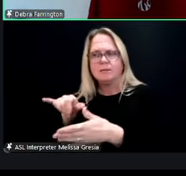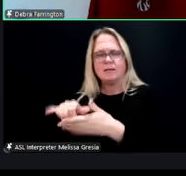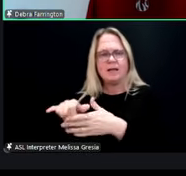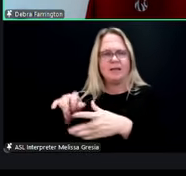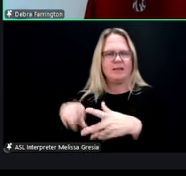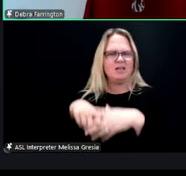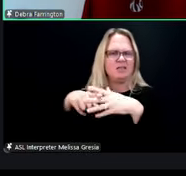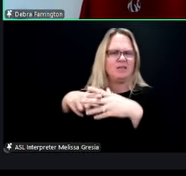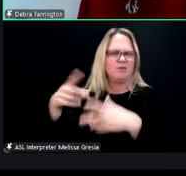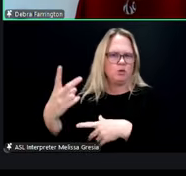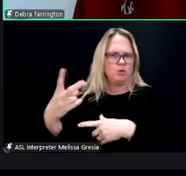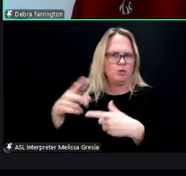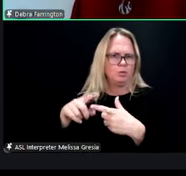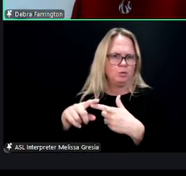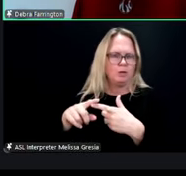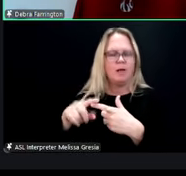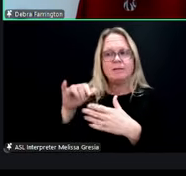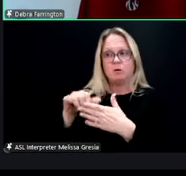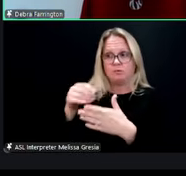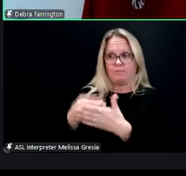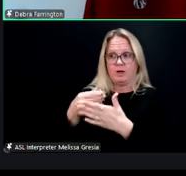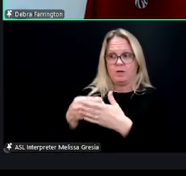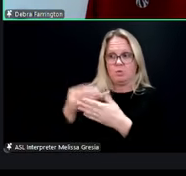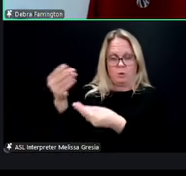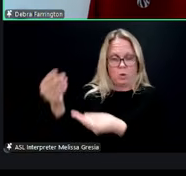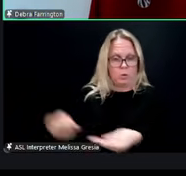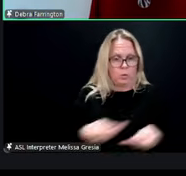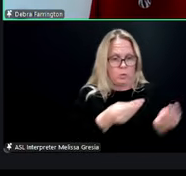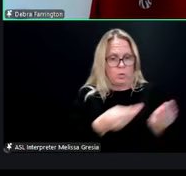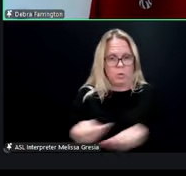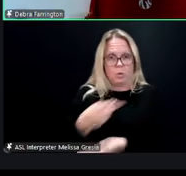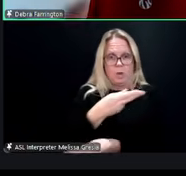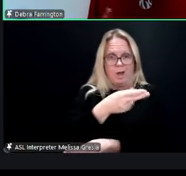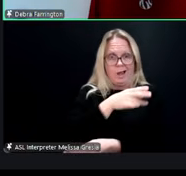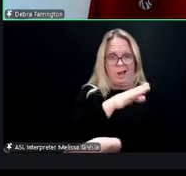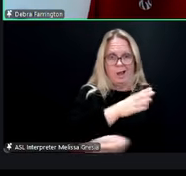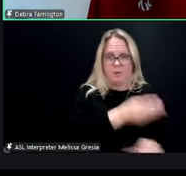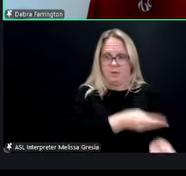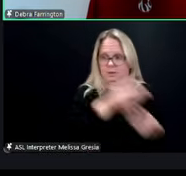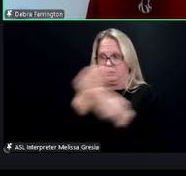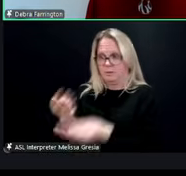initiative 2 will flow through the hub leads. Initiative three the hub leads will expect to